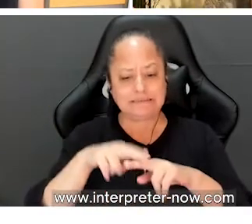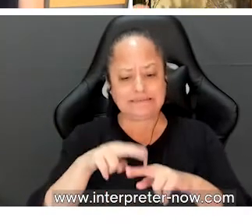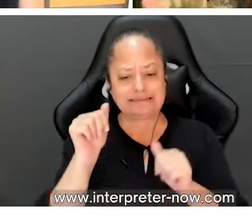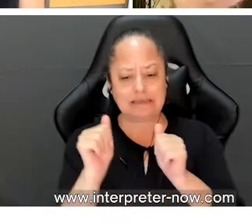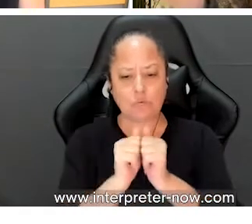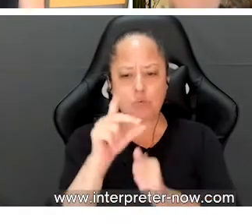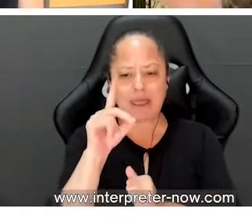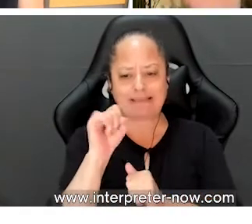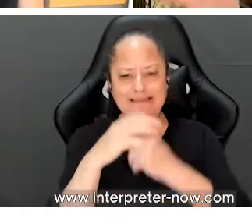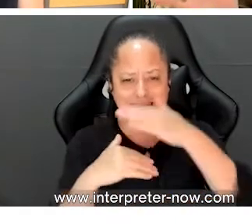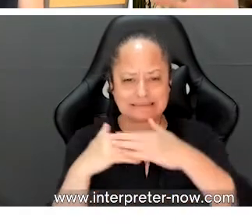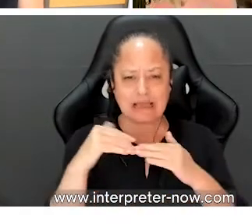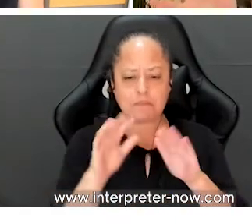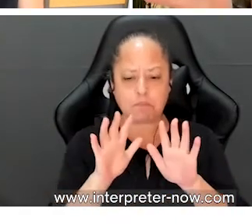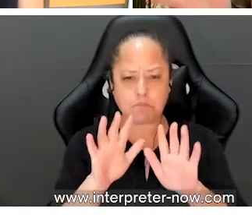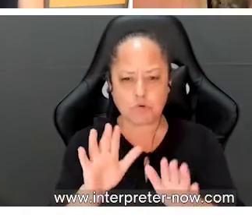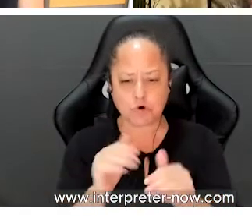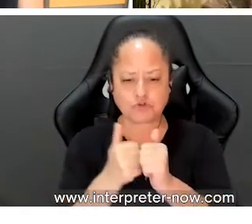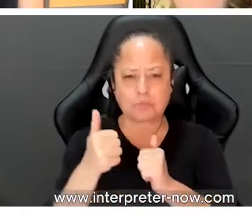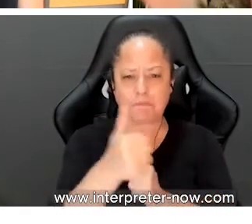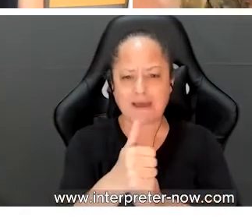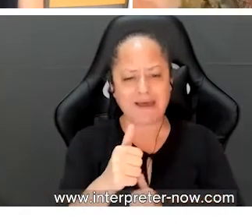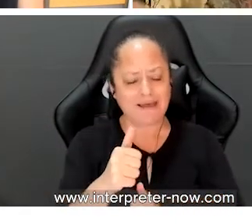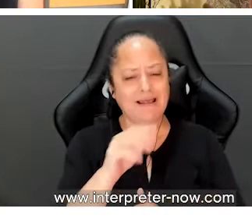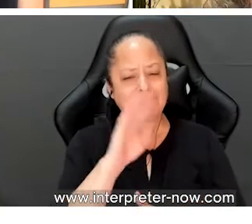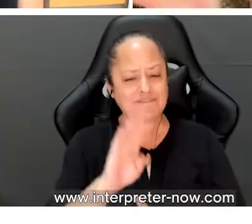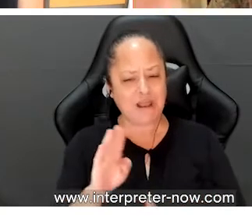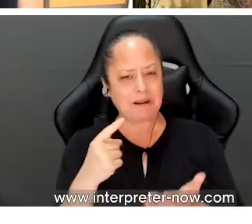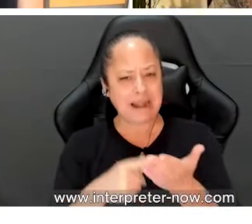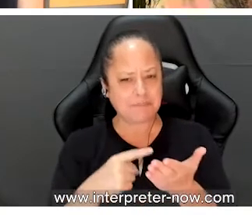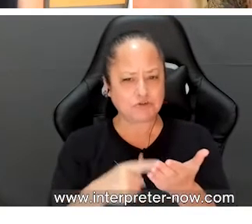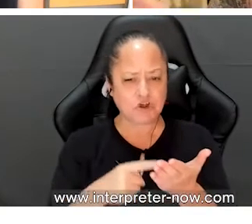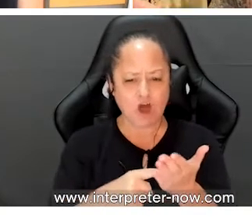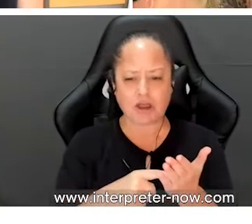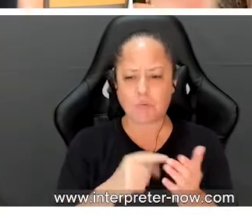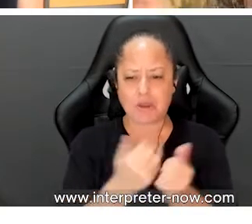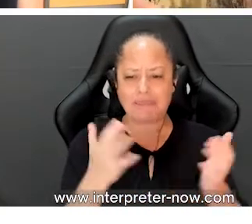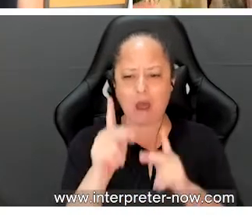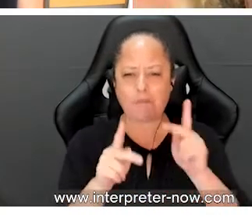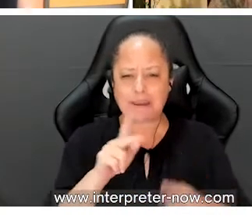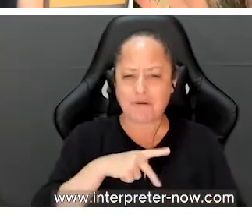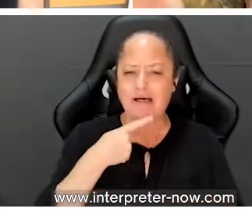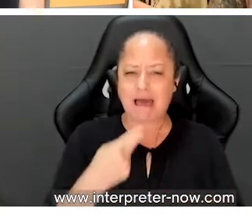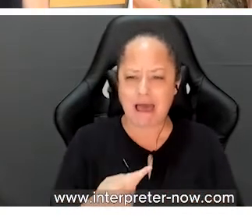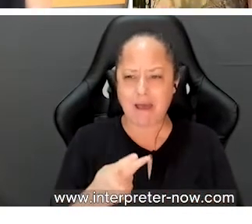that discomfort of like, "Oh, I've never been able to talk about this without people blowing up or trying to tell each other that you're going to help or whatever.